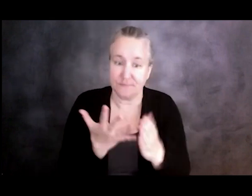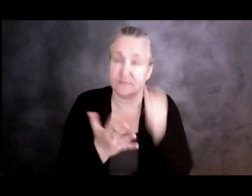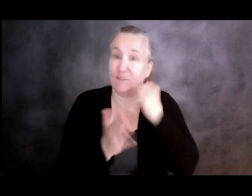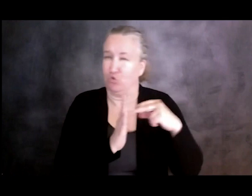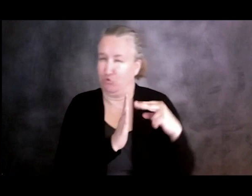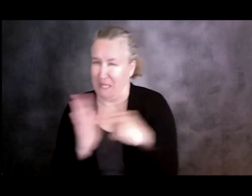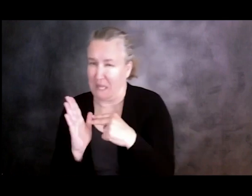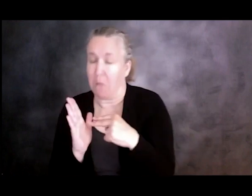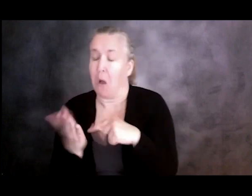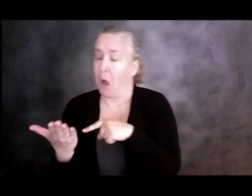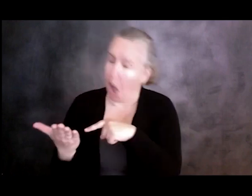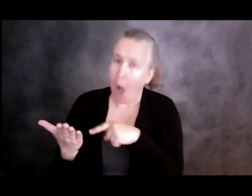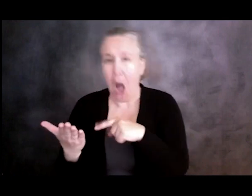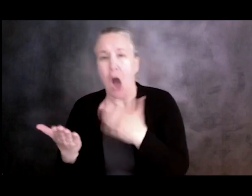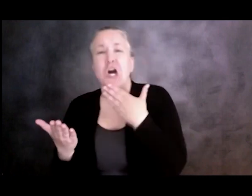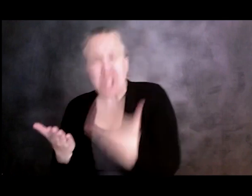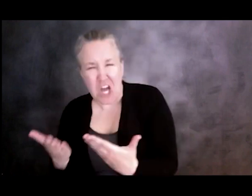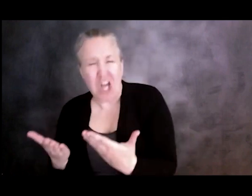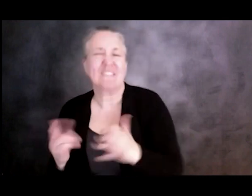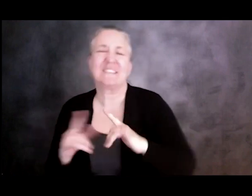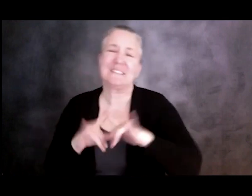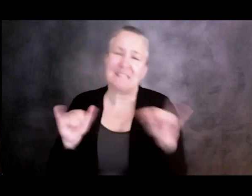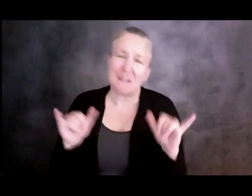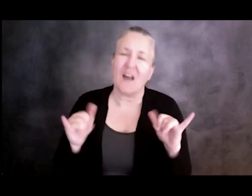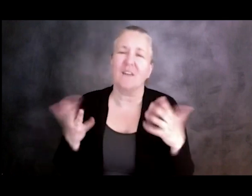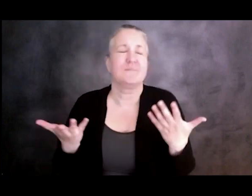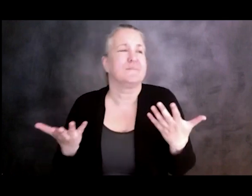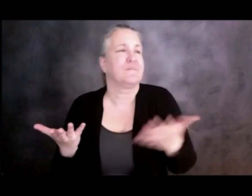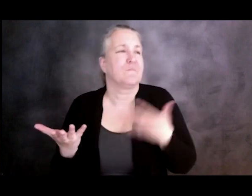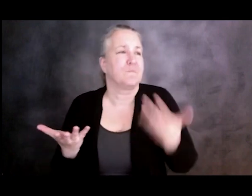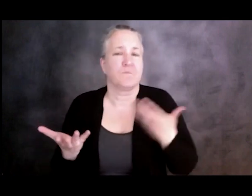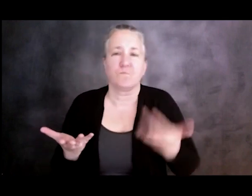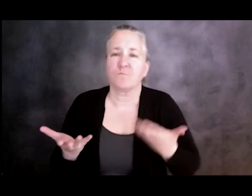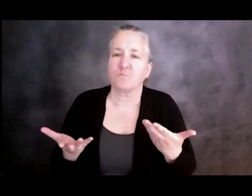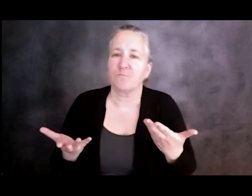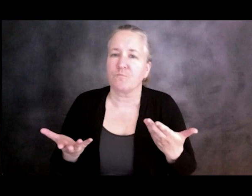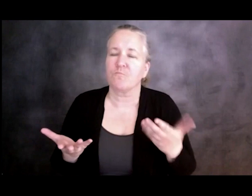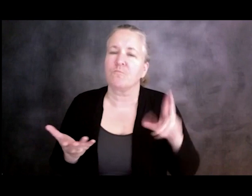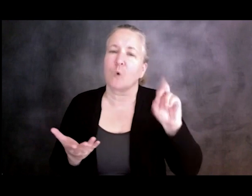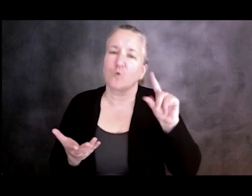I think they're pretty good, but they're also pretty conventional in the realist short fiction.